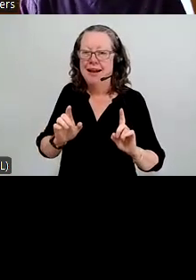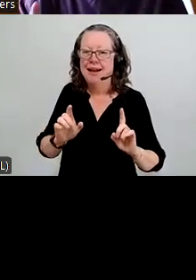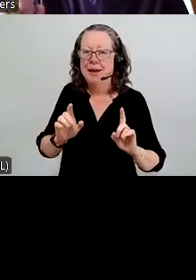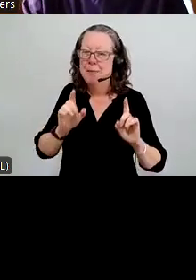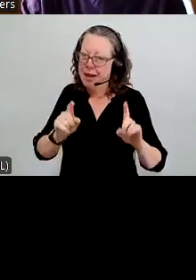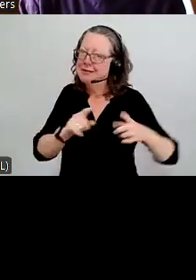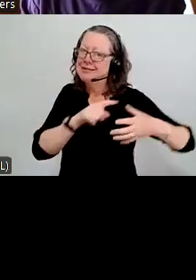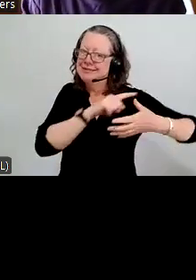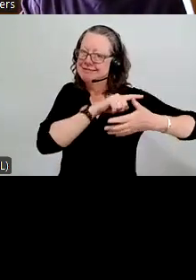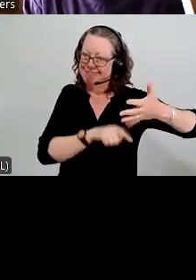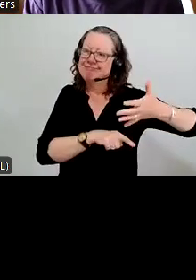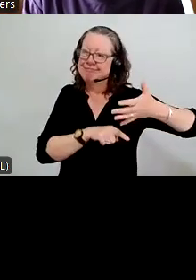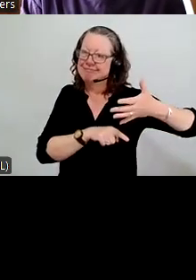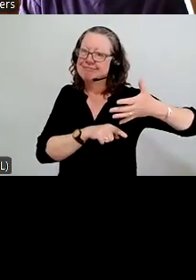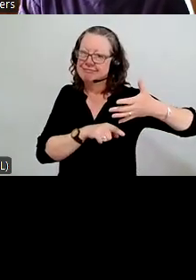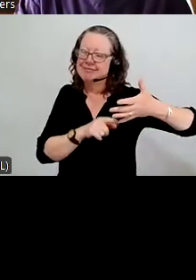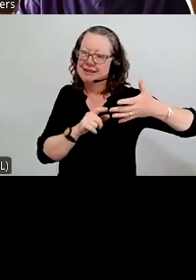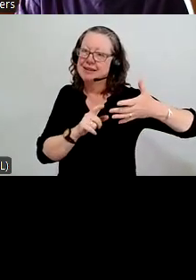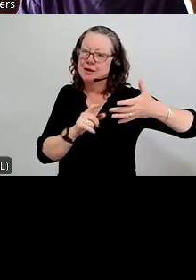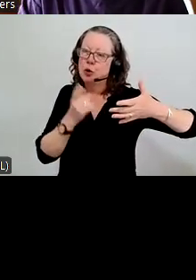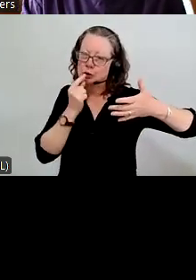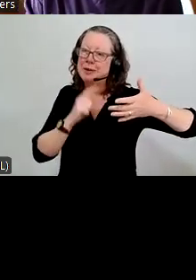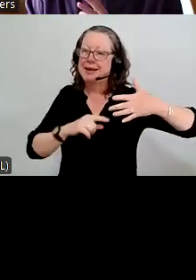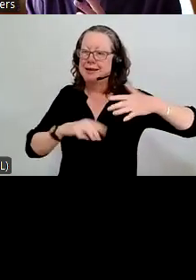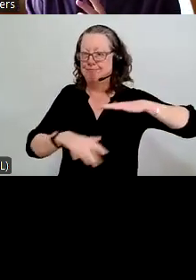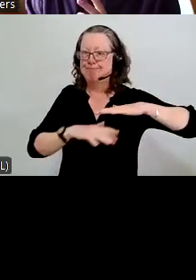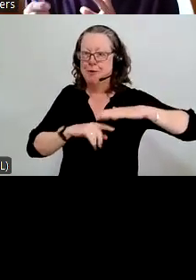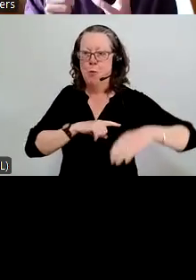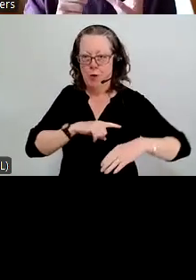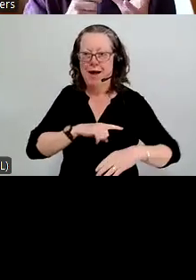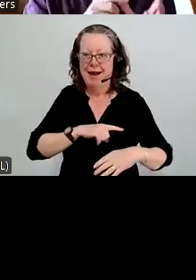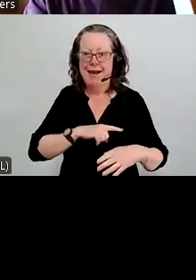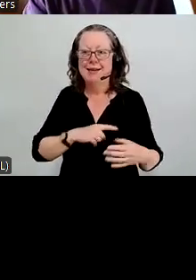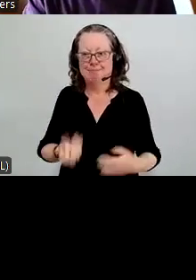so who knows what's happening right now. The answer is currently no.